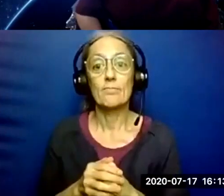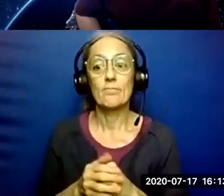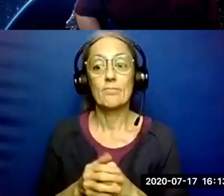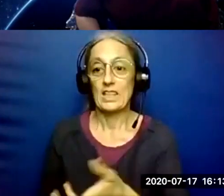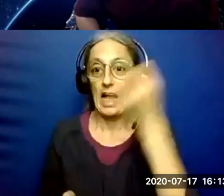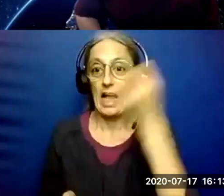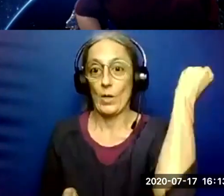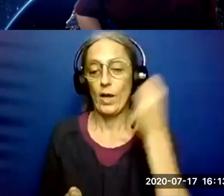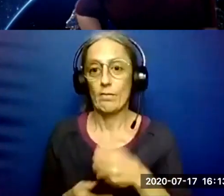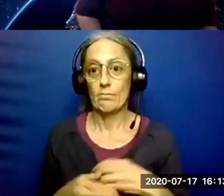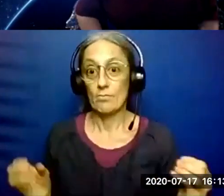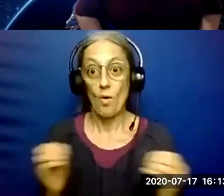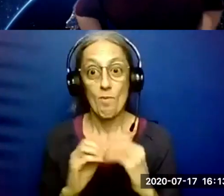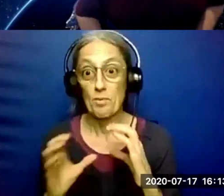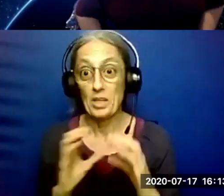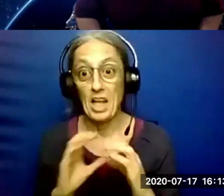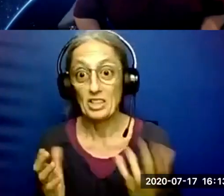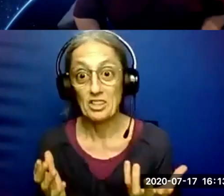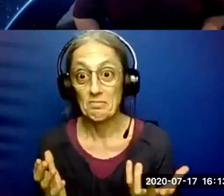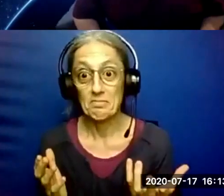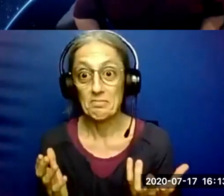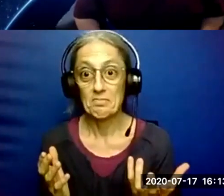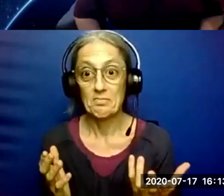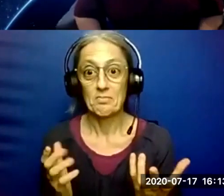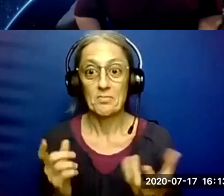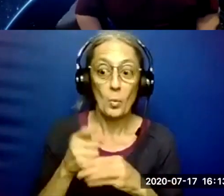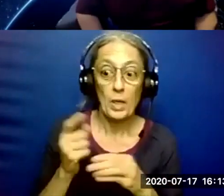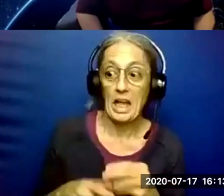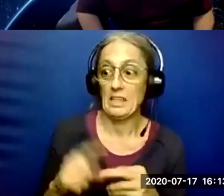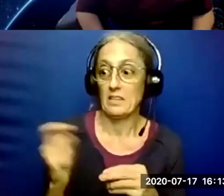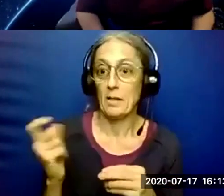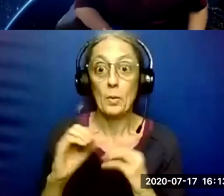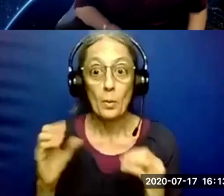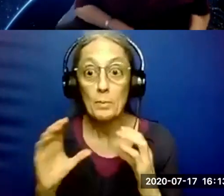And I think that really speaks to the fact